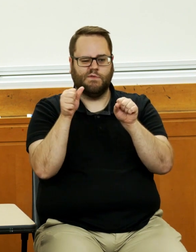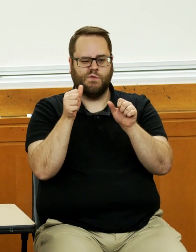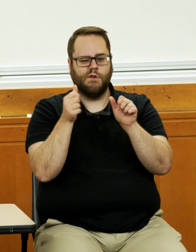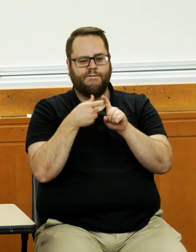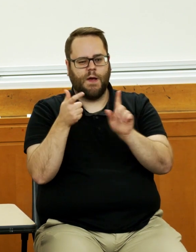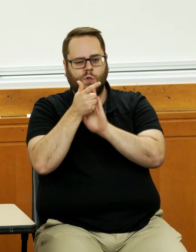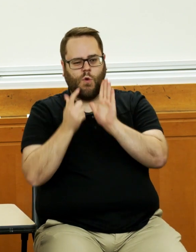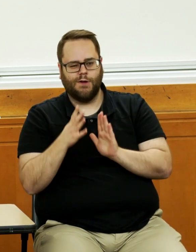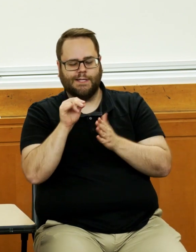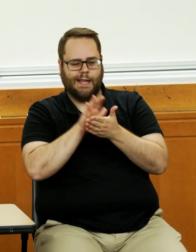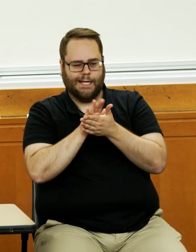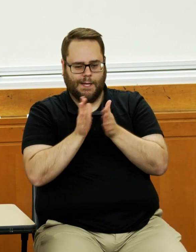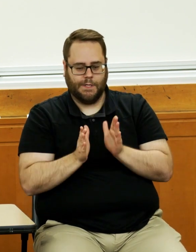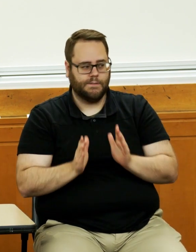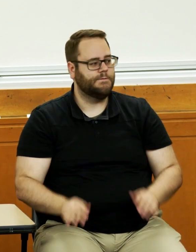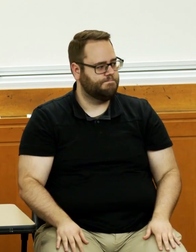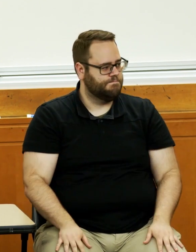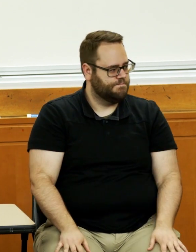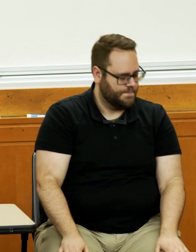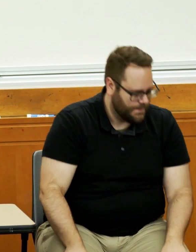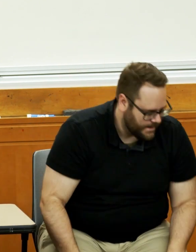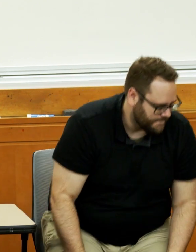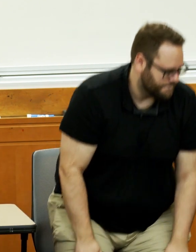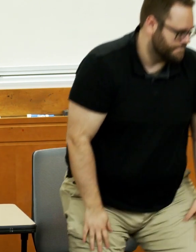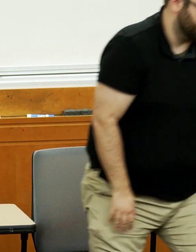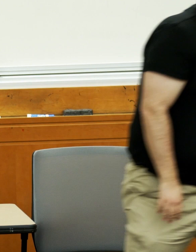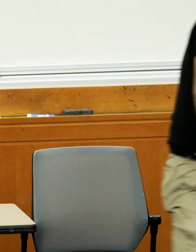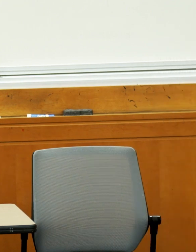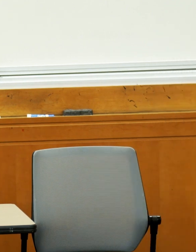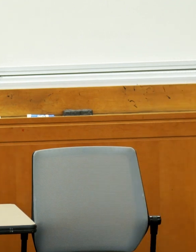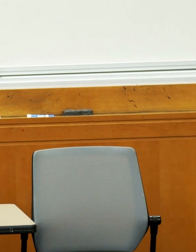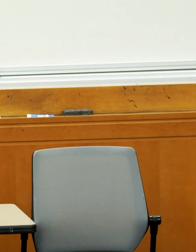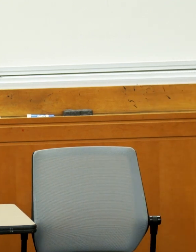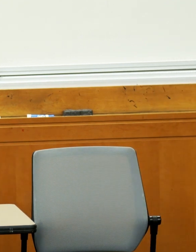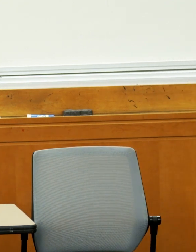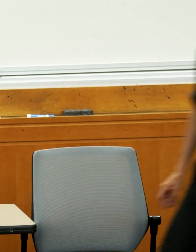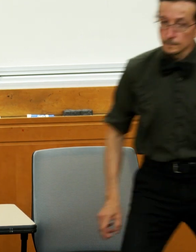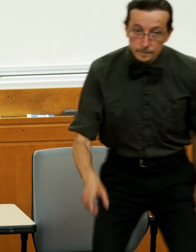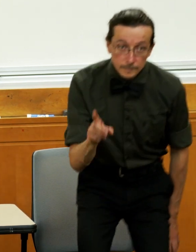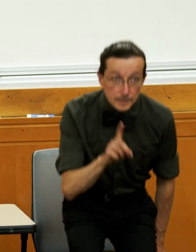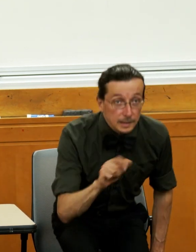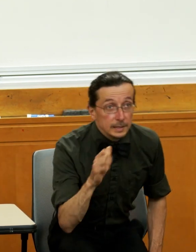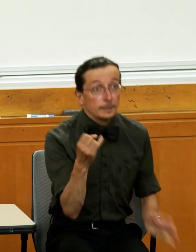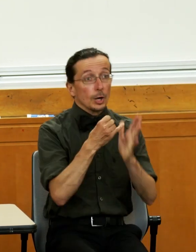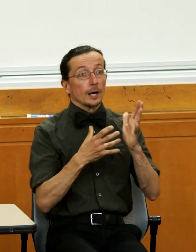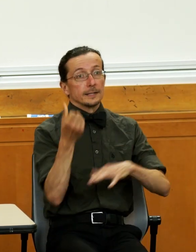by academics. Created by disabled artists and activists like Patty Byrne…I'm going to give the